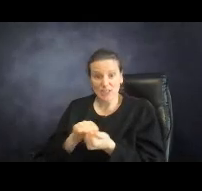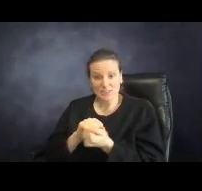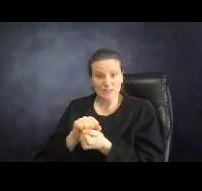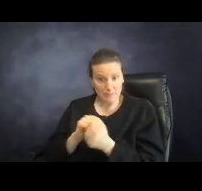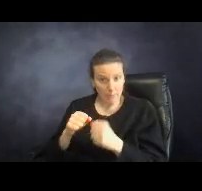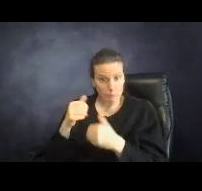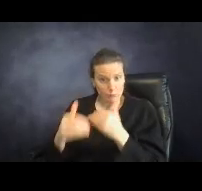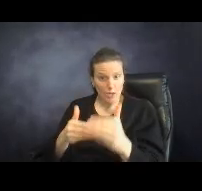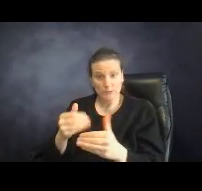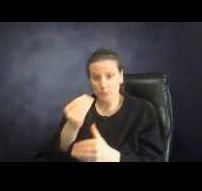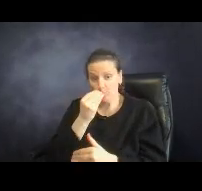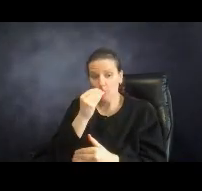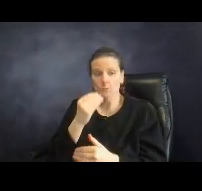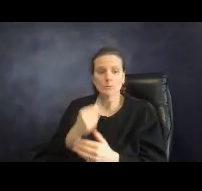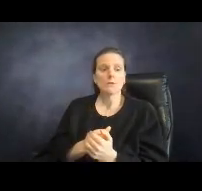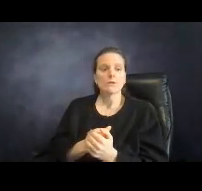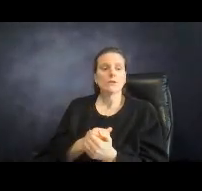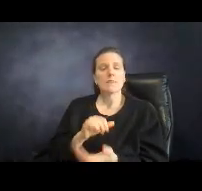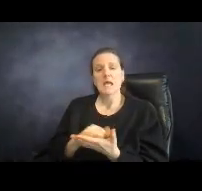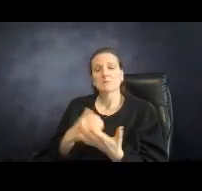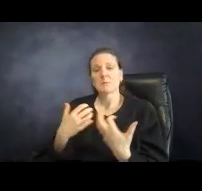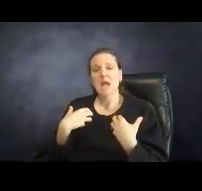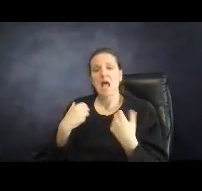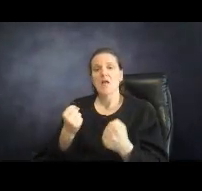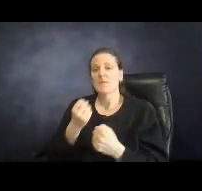So it's a, it's maybe it's a healthy food like avocado